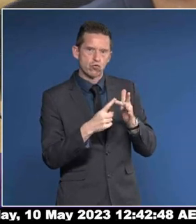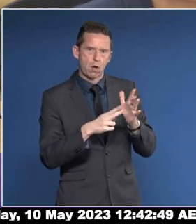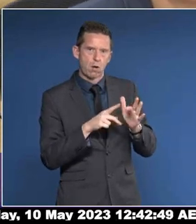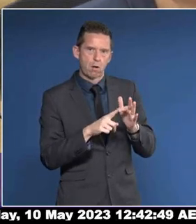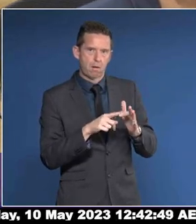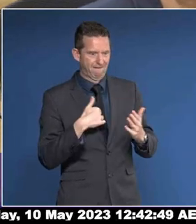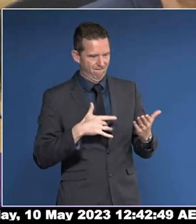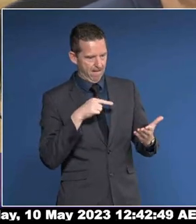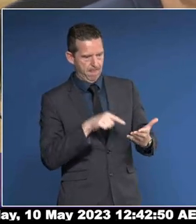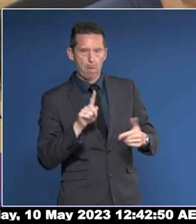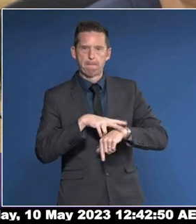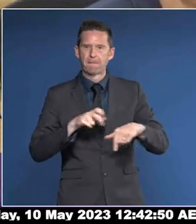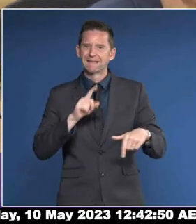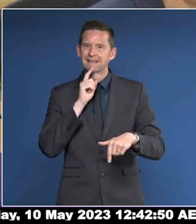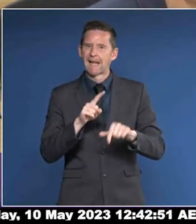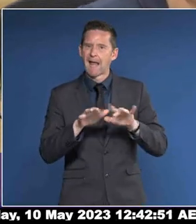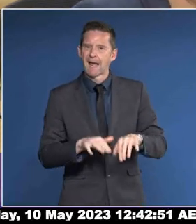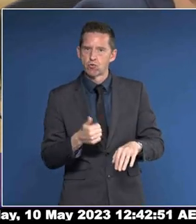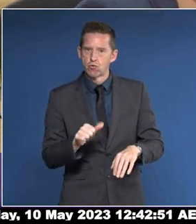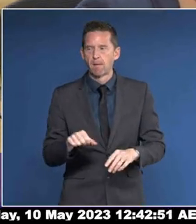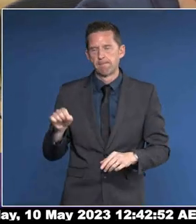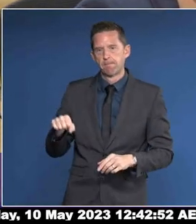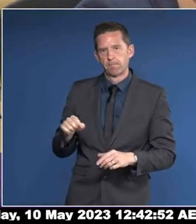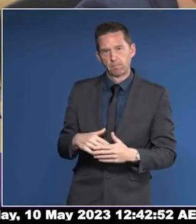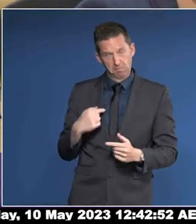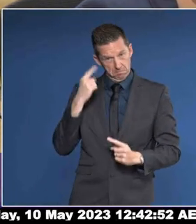Yes. MS EASTMAN: Would you have expected the police officers attending that